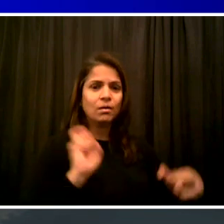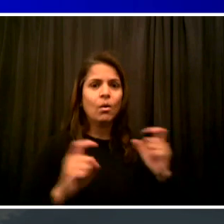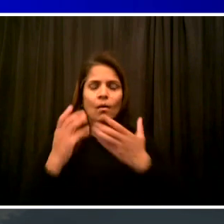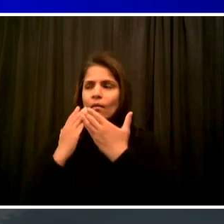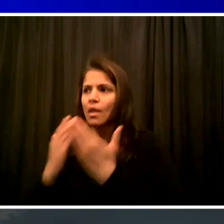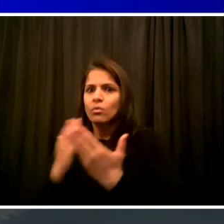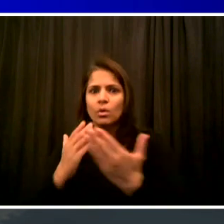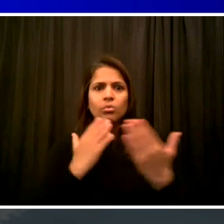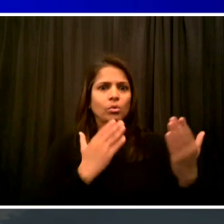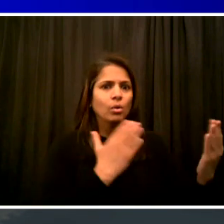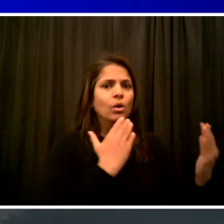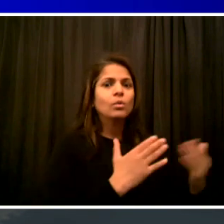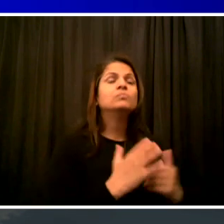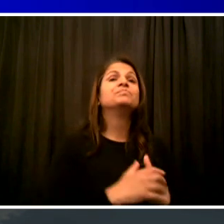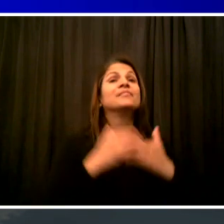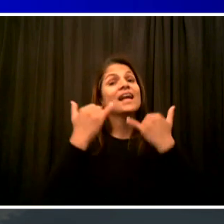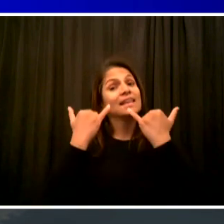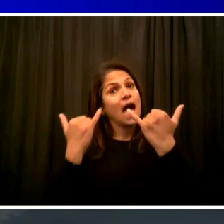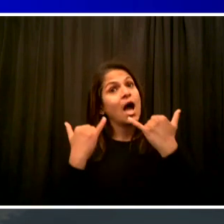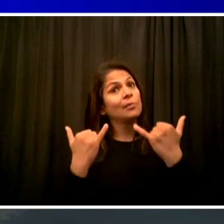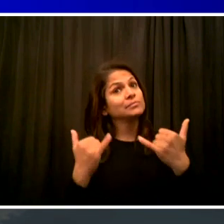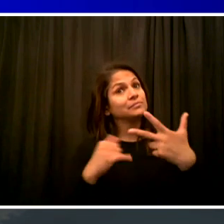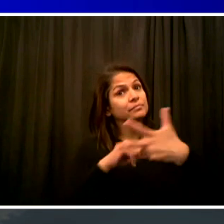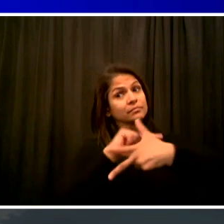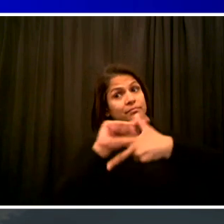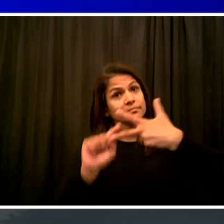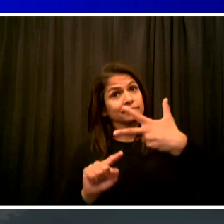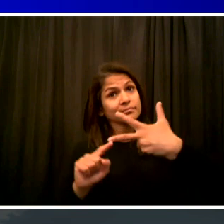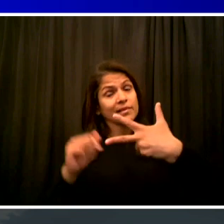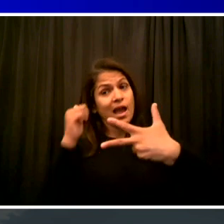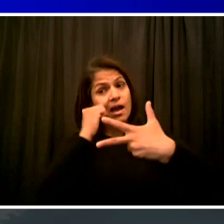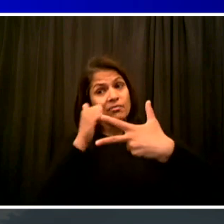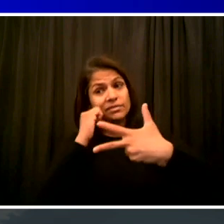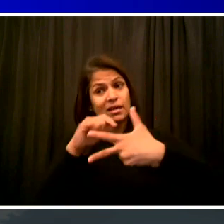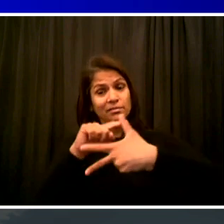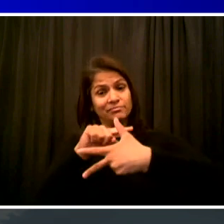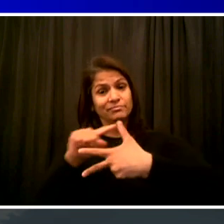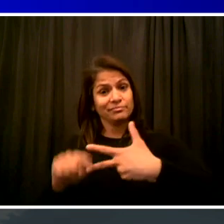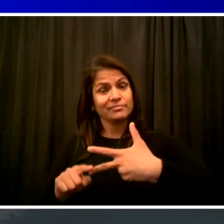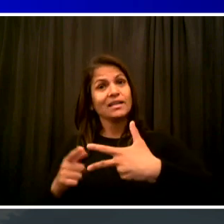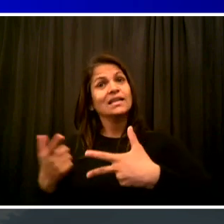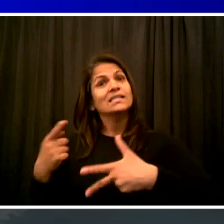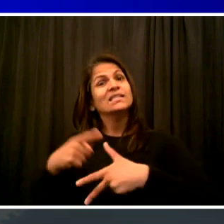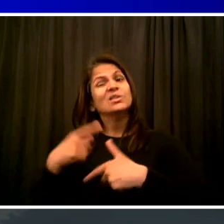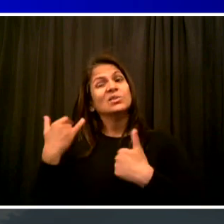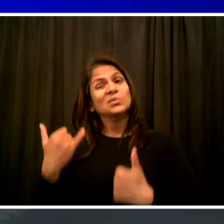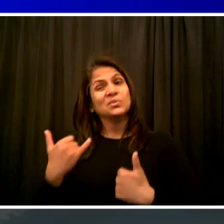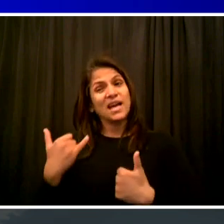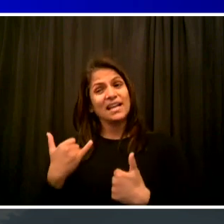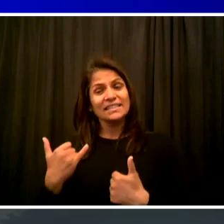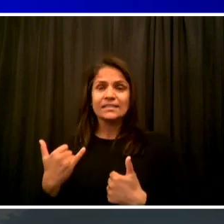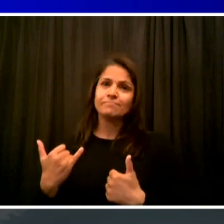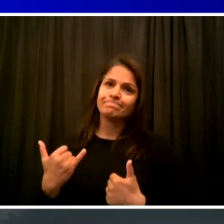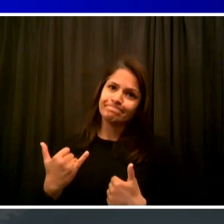THOSE WHO SERVE AND PROTECT ALL OF US. NO FW,ORHE T DAILY INDICATORS.